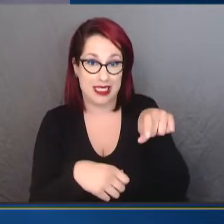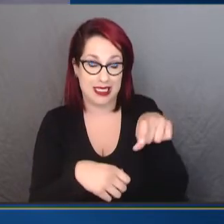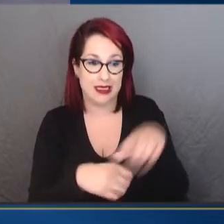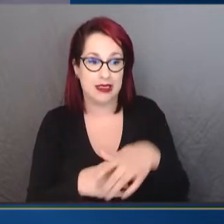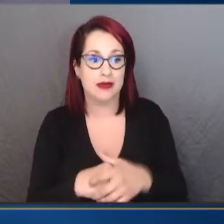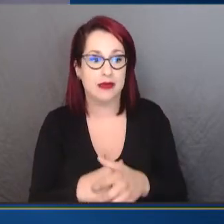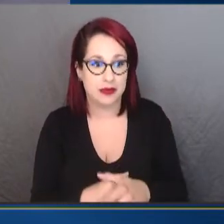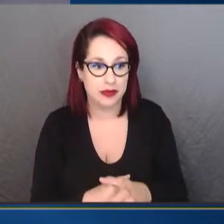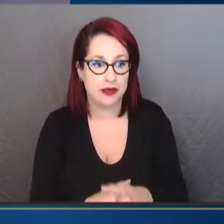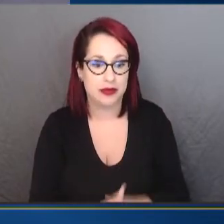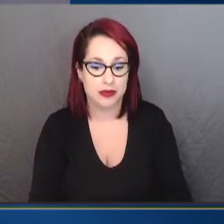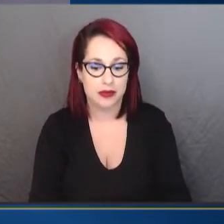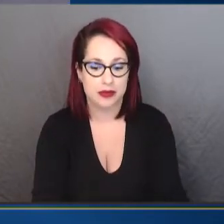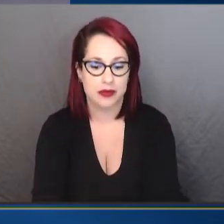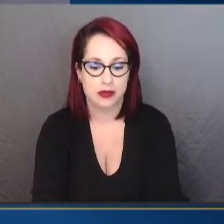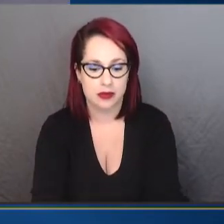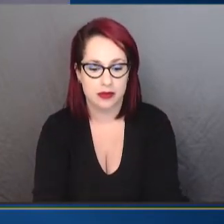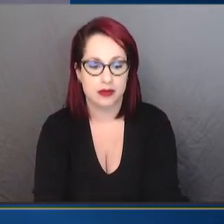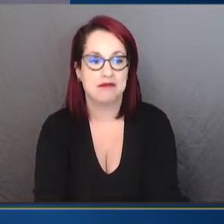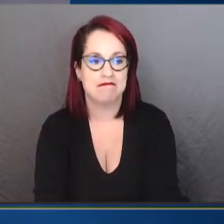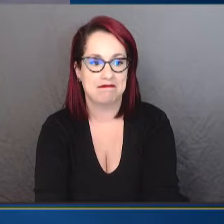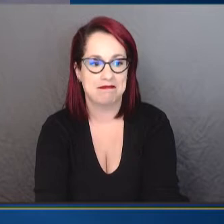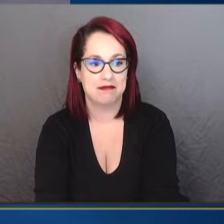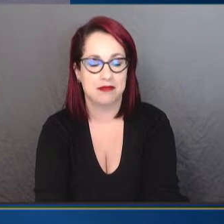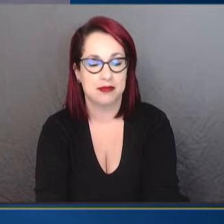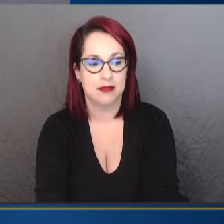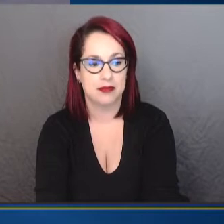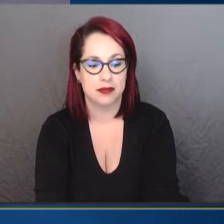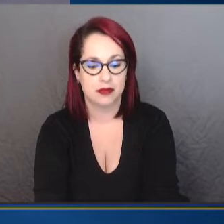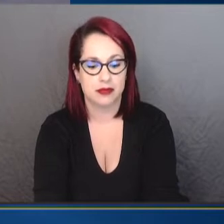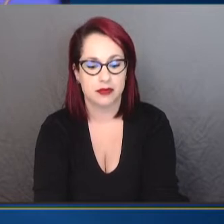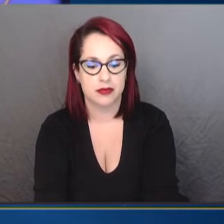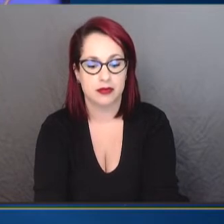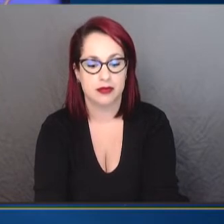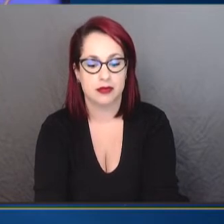Marvin Figueroa: